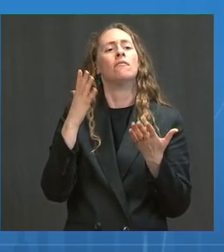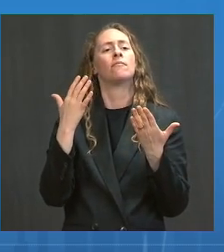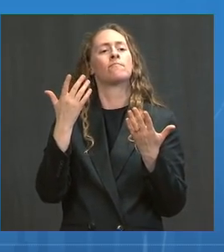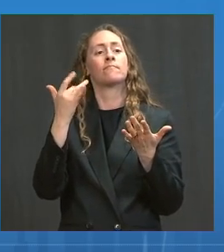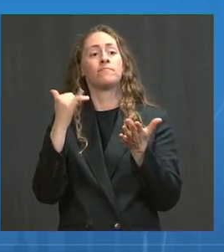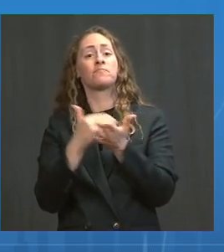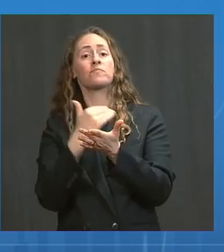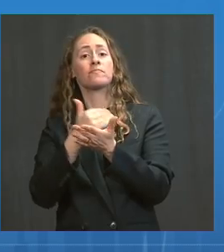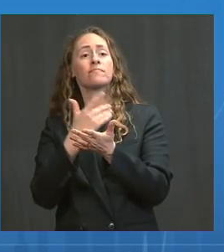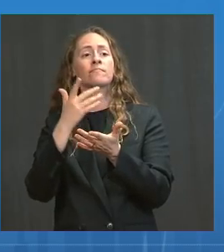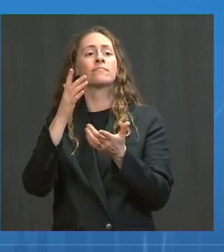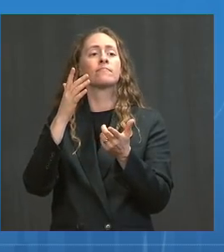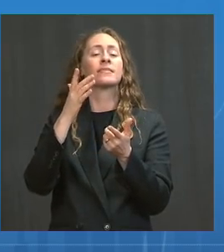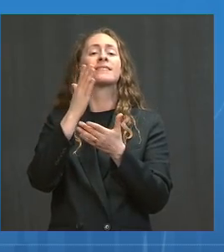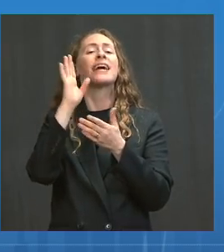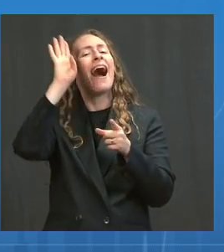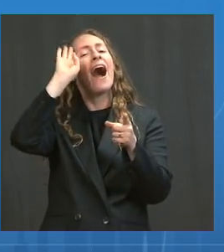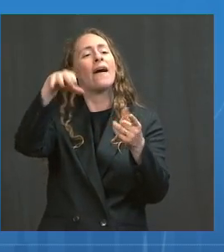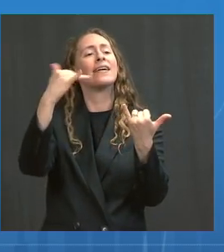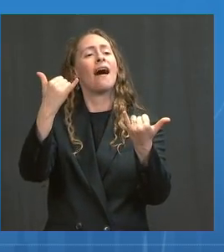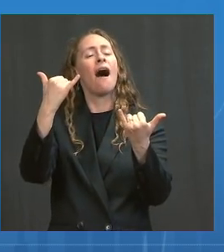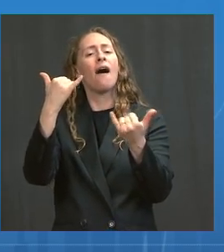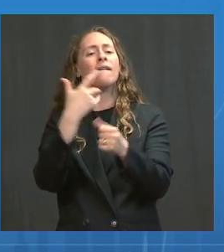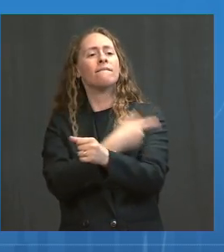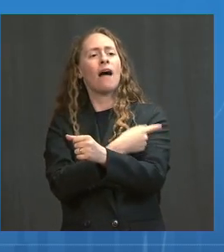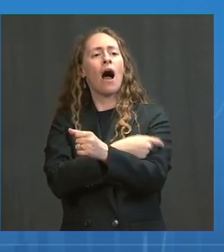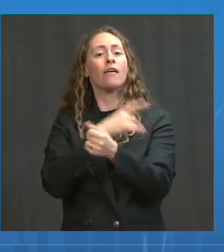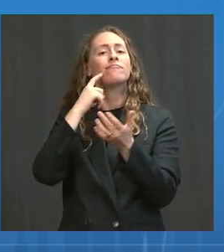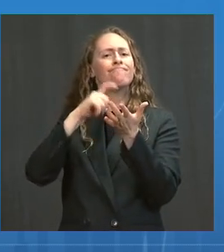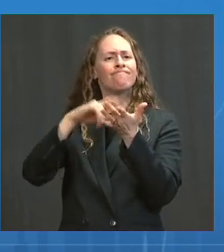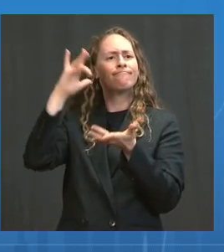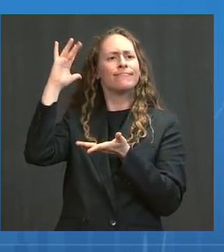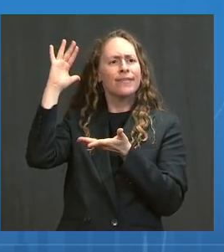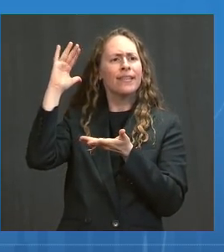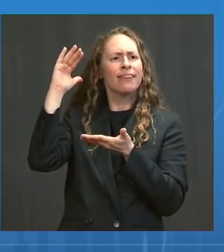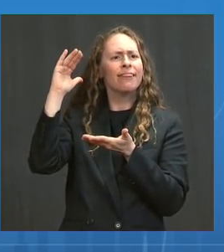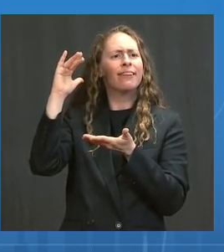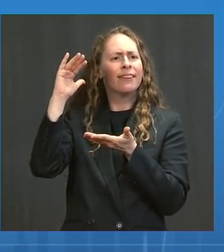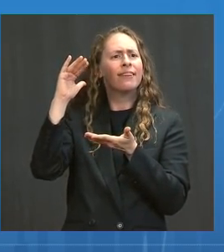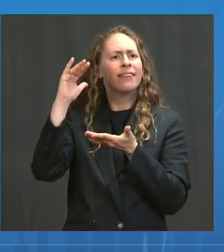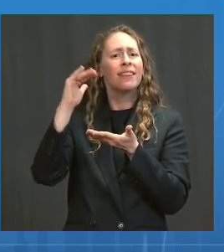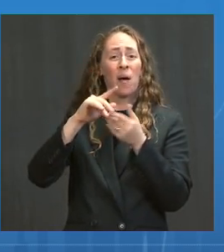across the last month or so, we are still vaccinating millions of people each week.